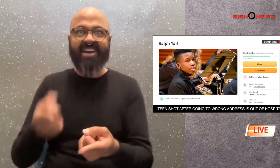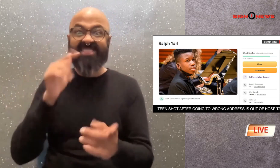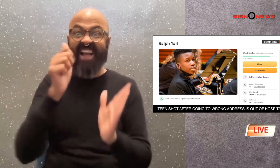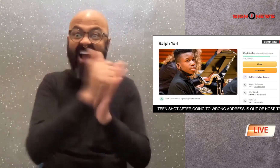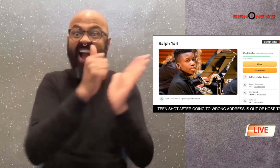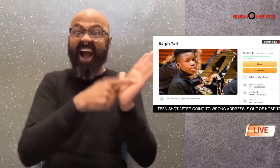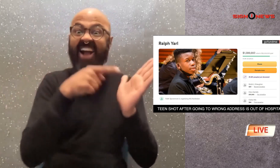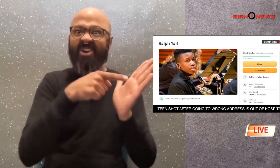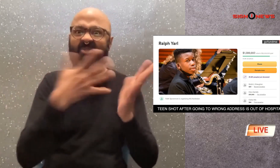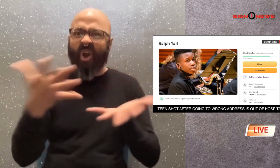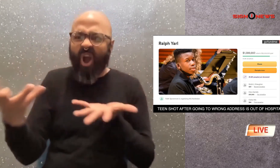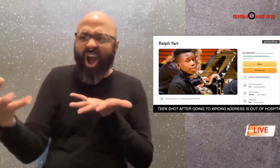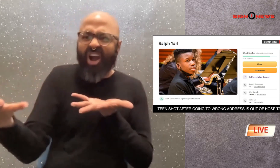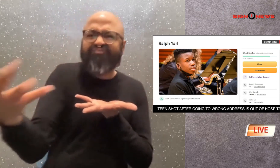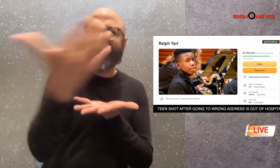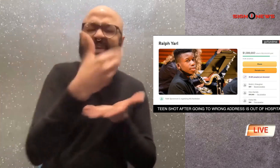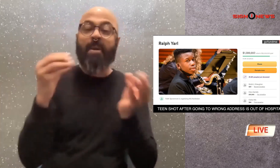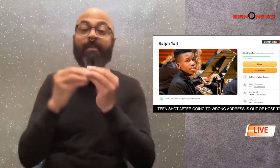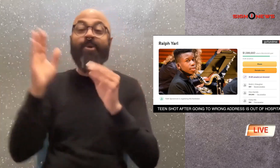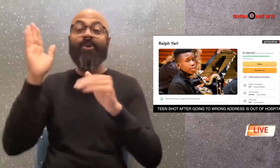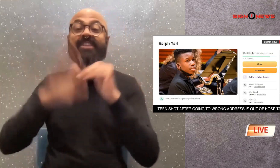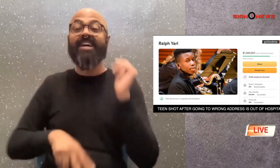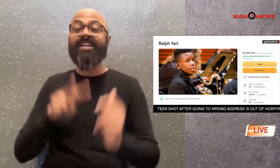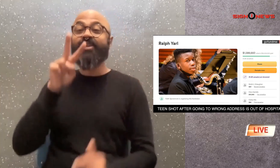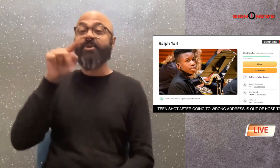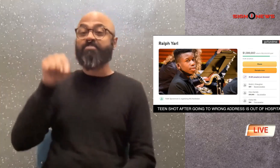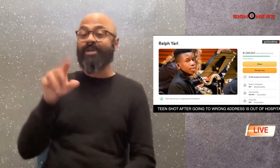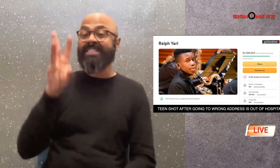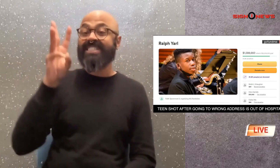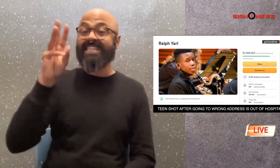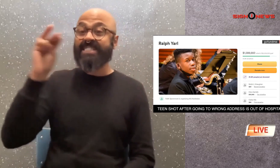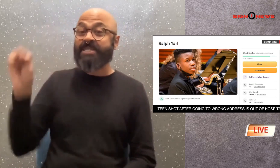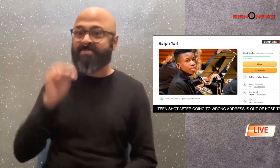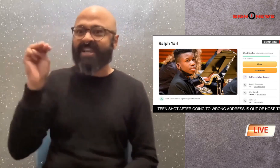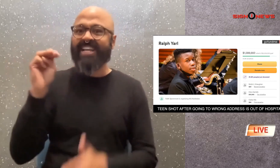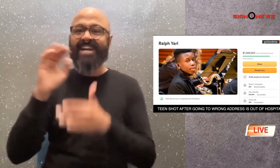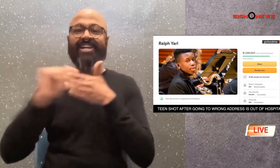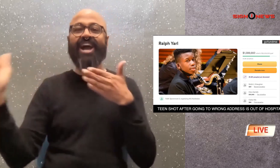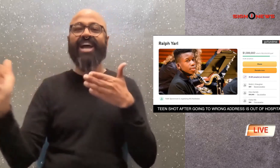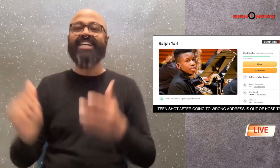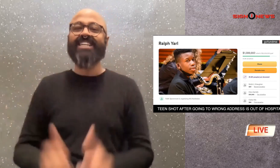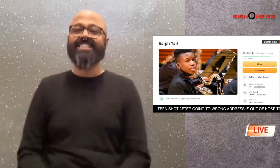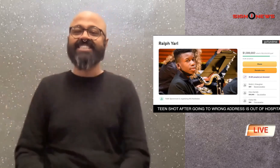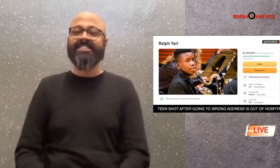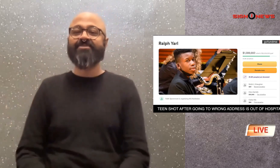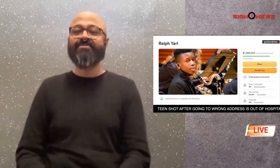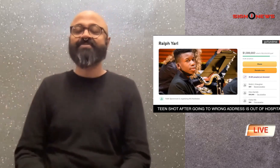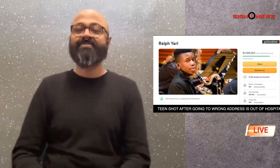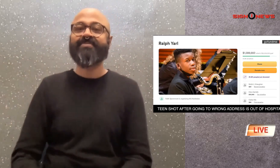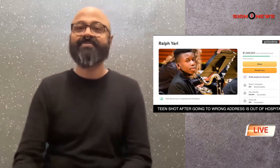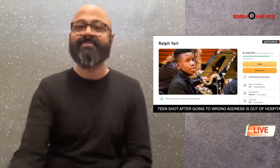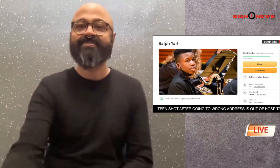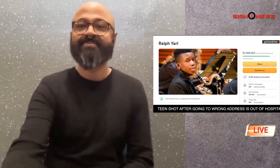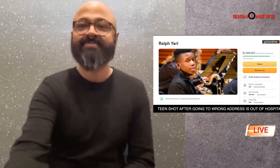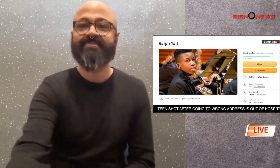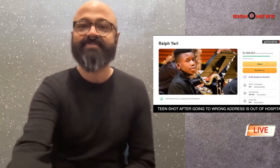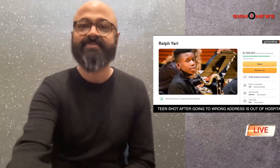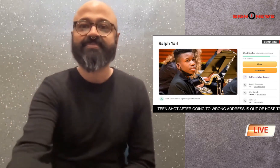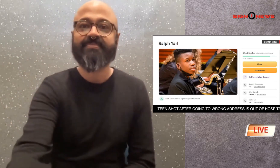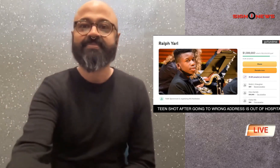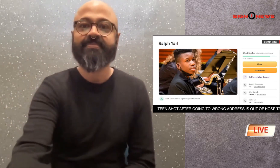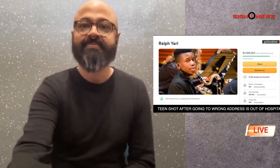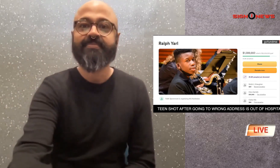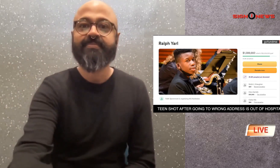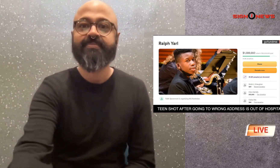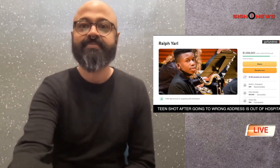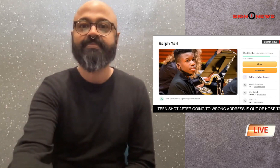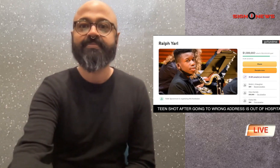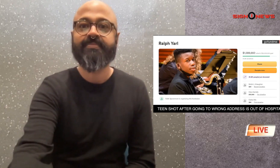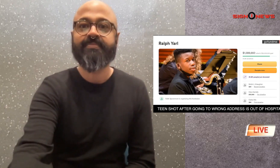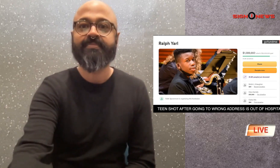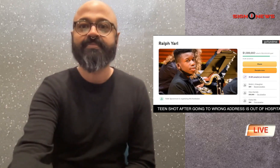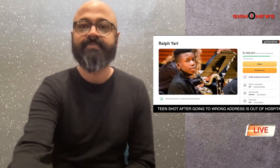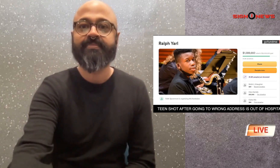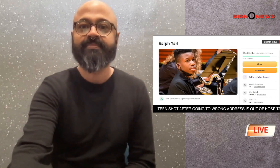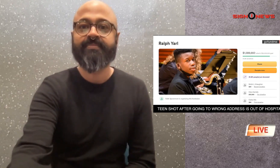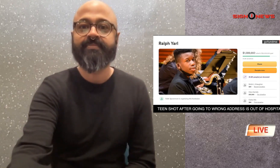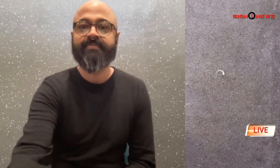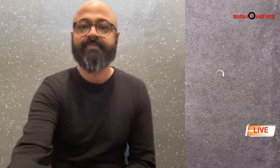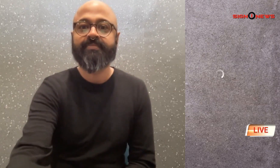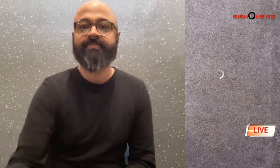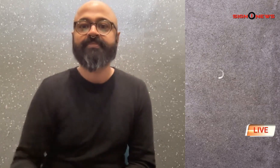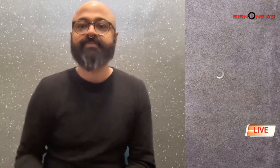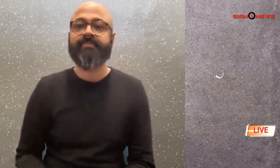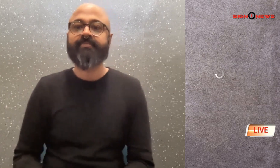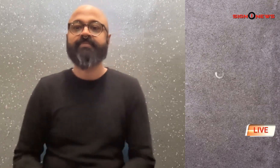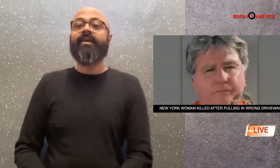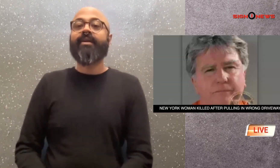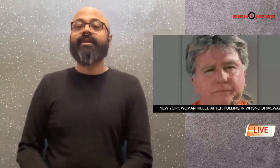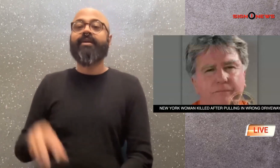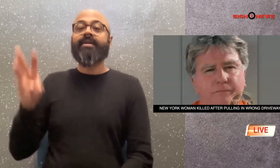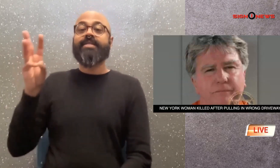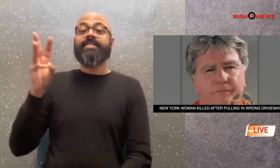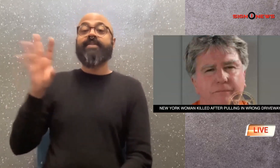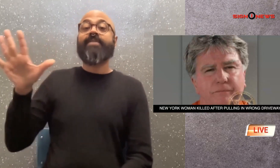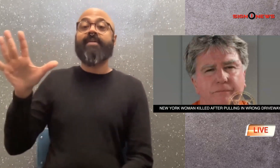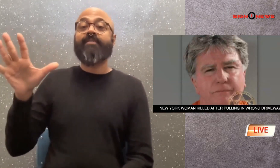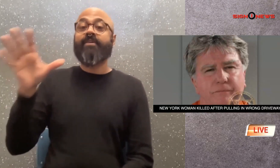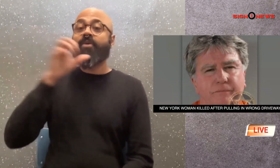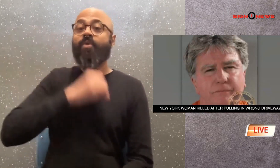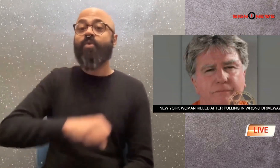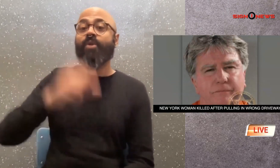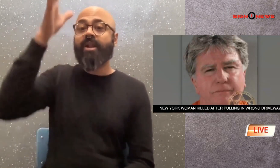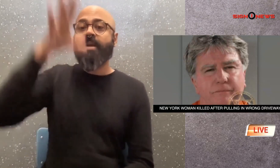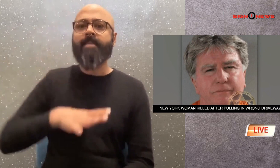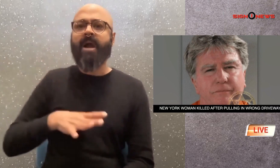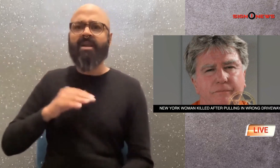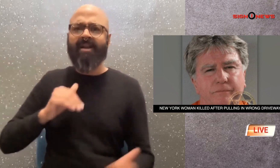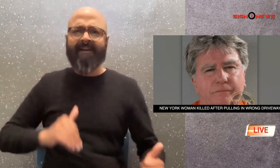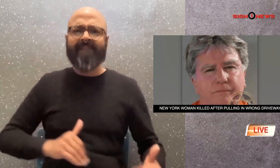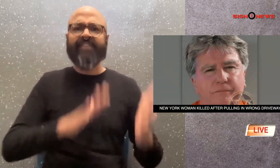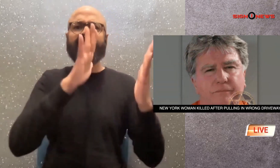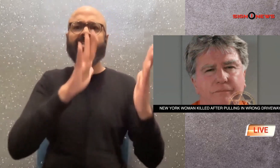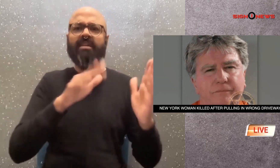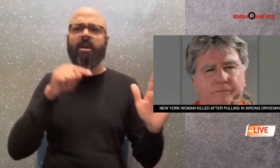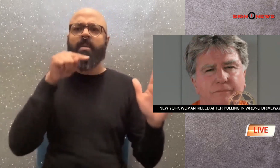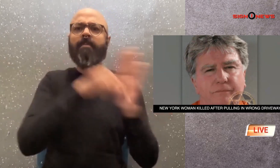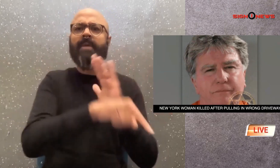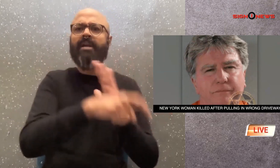so far the account has raked in more than $2.6 million